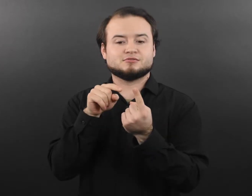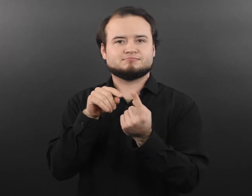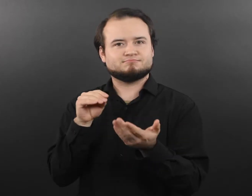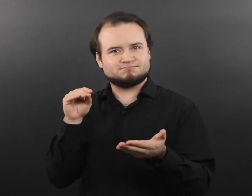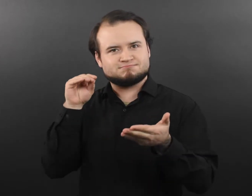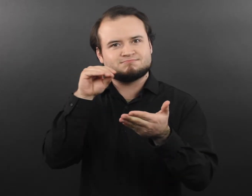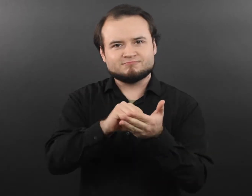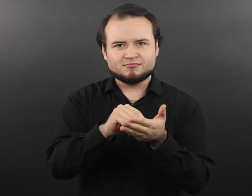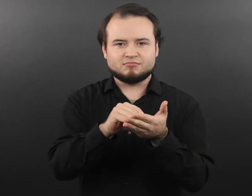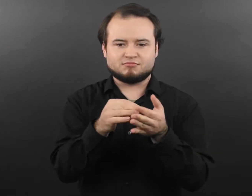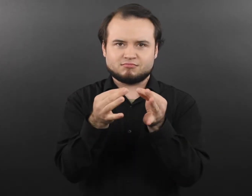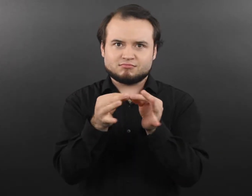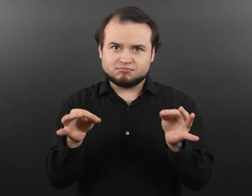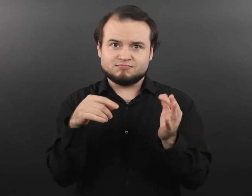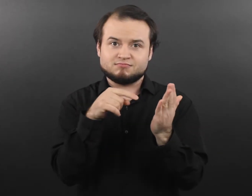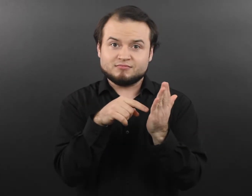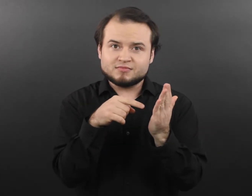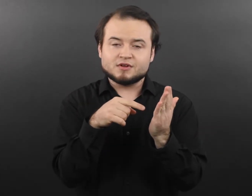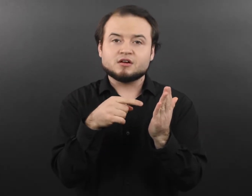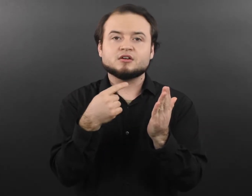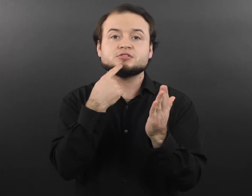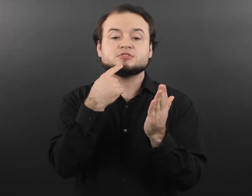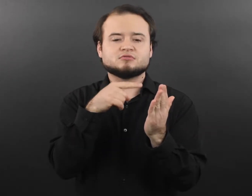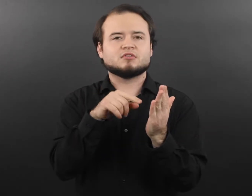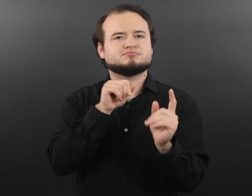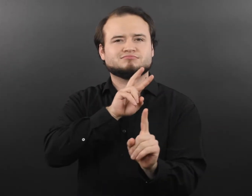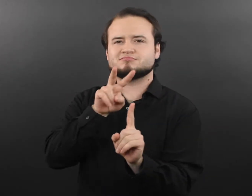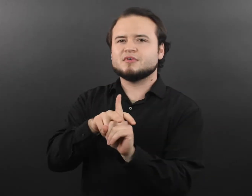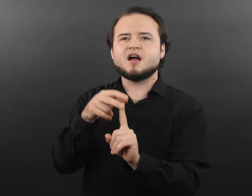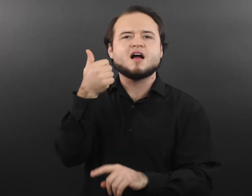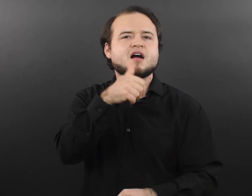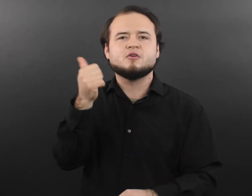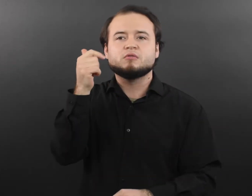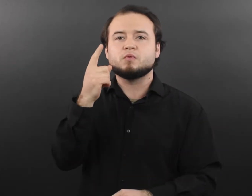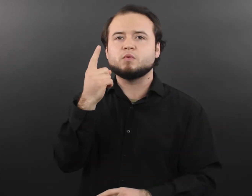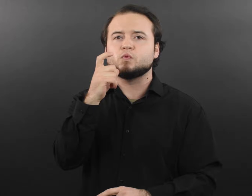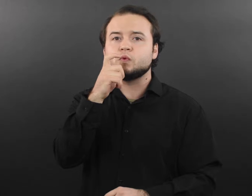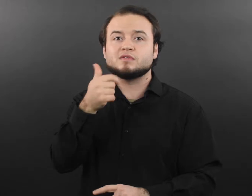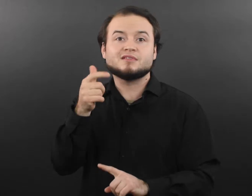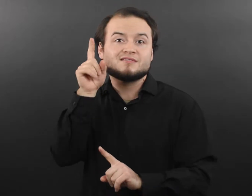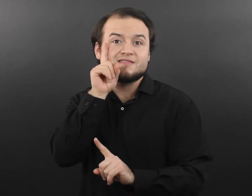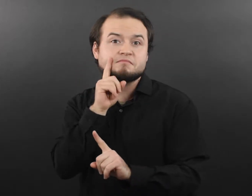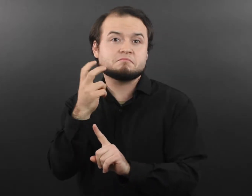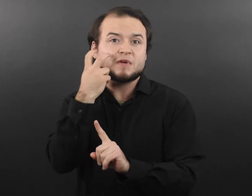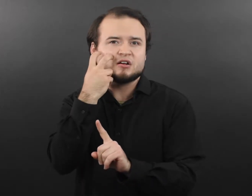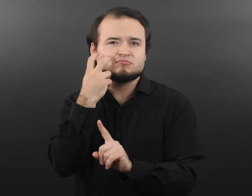applies to anyone who is DeafBlind, including adults.